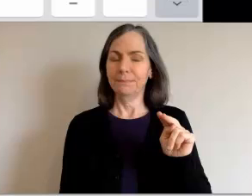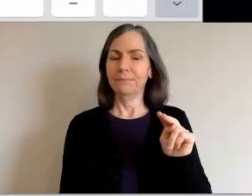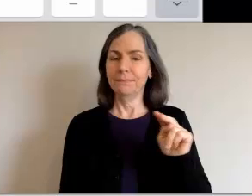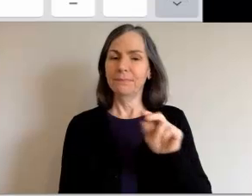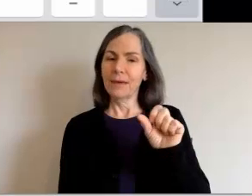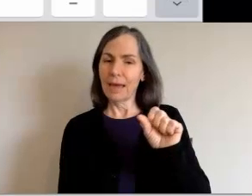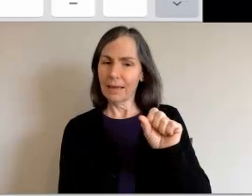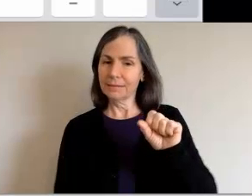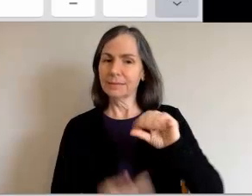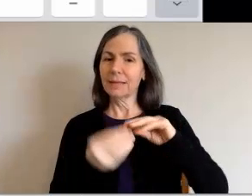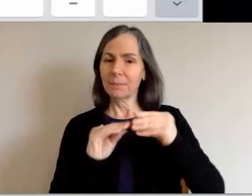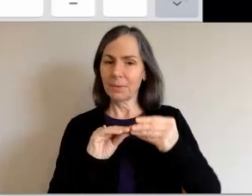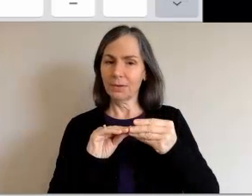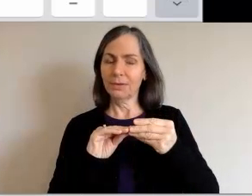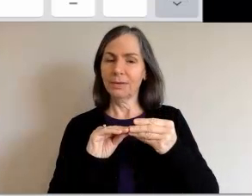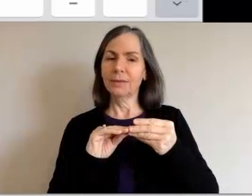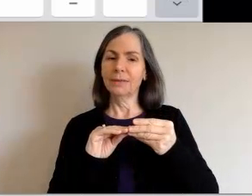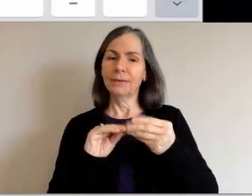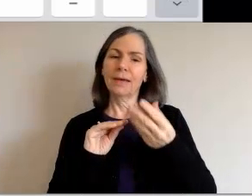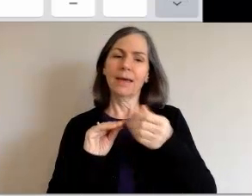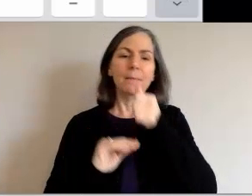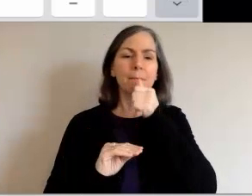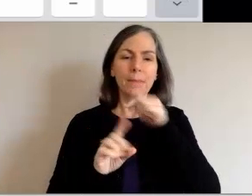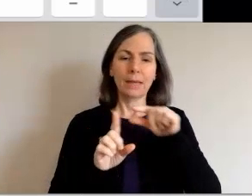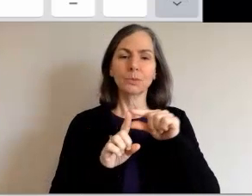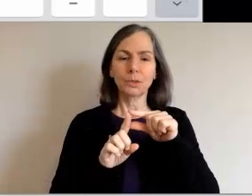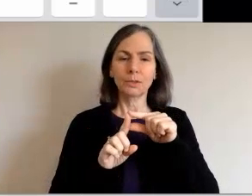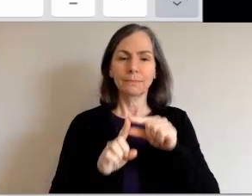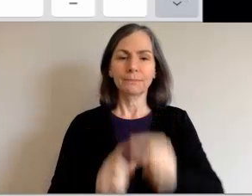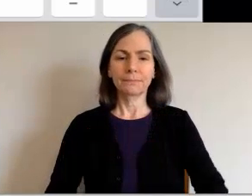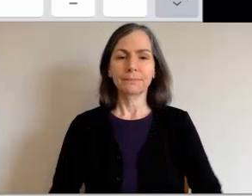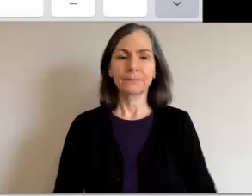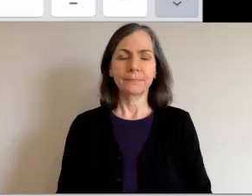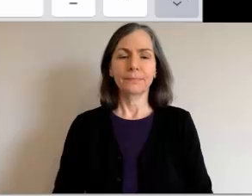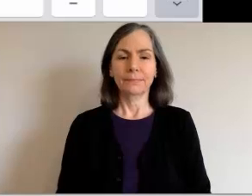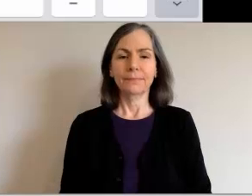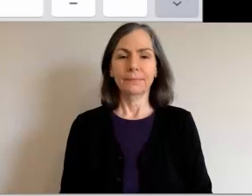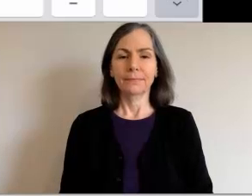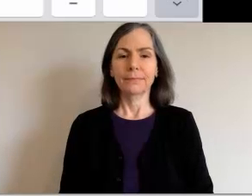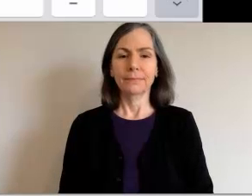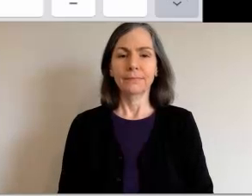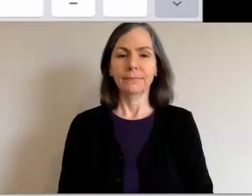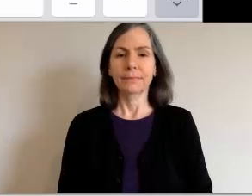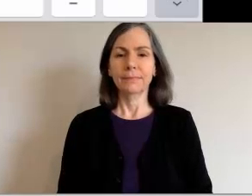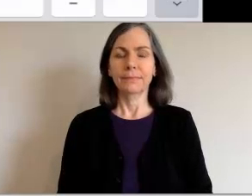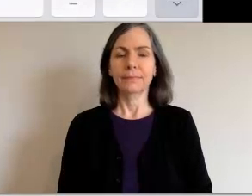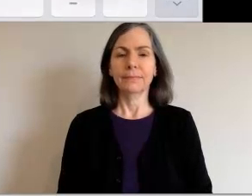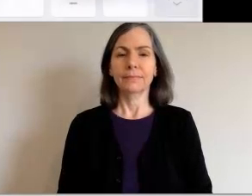that means your lunch number starting with 's' and the password that goes with it.